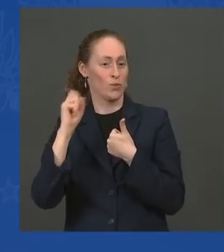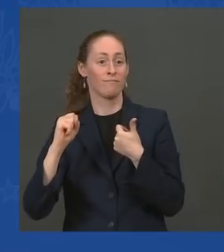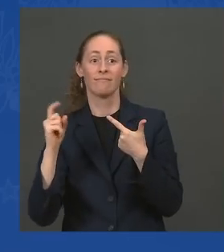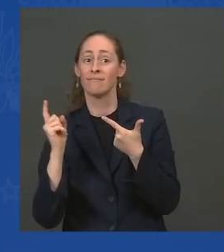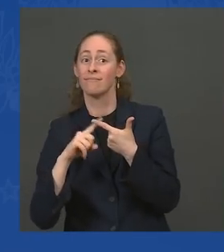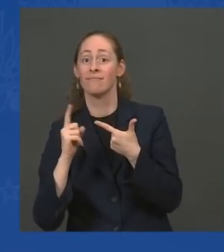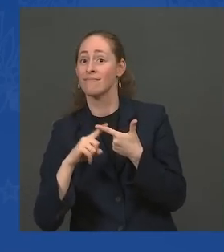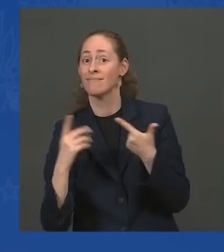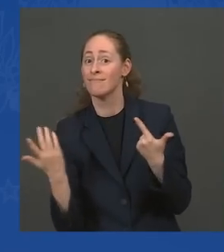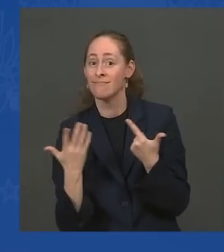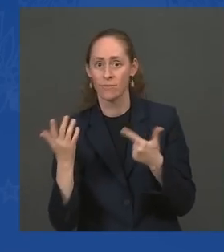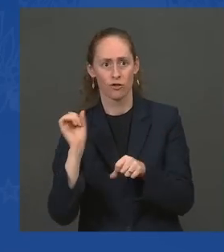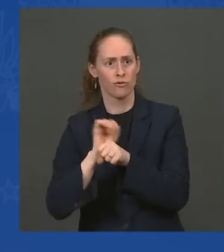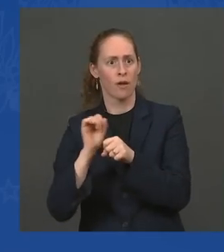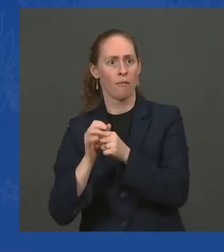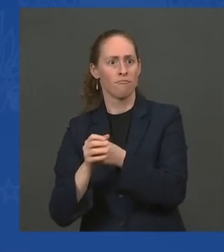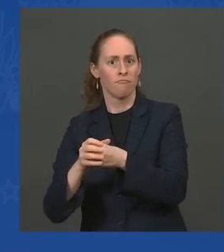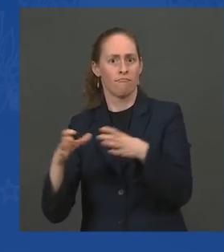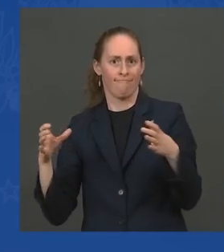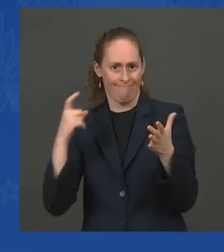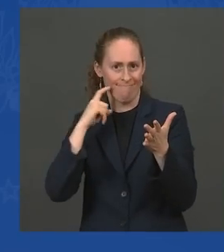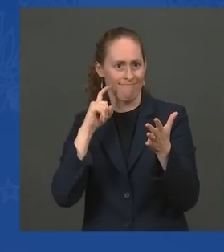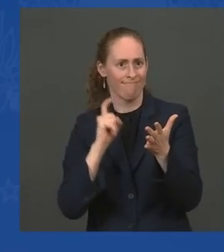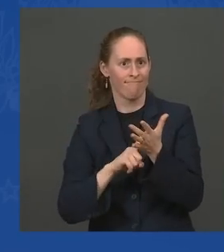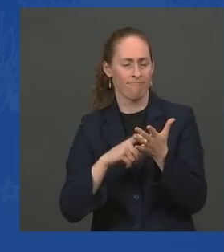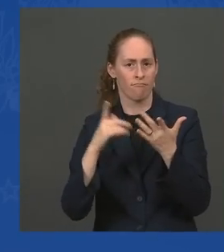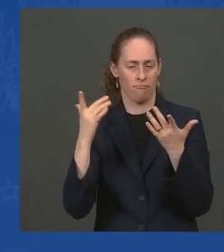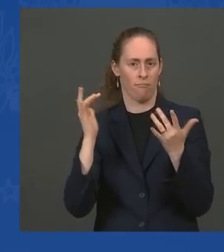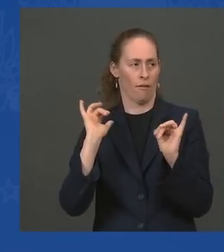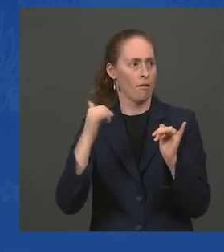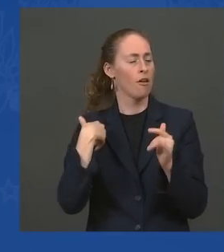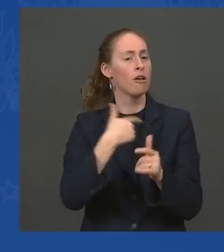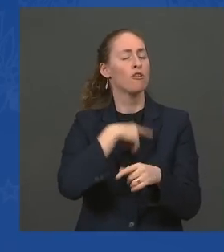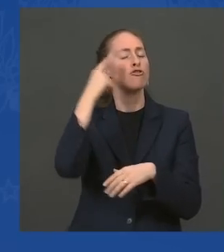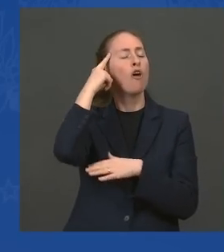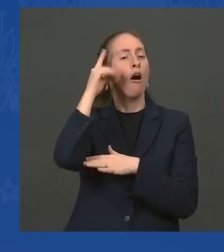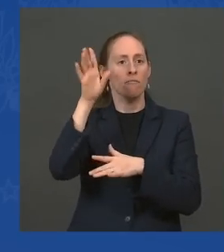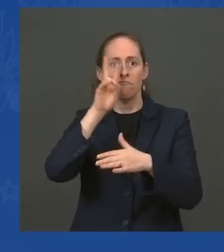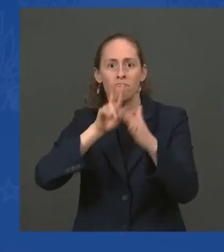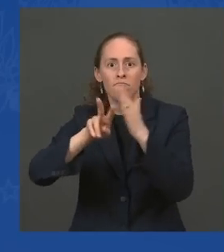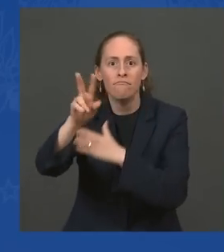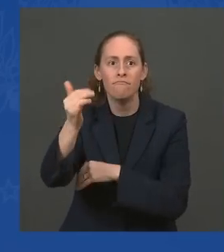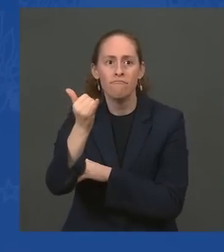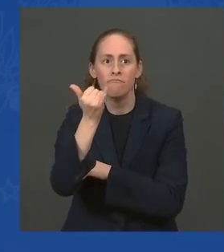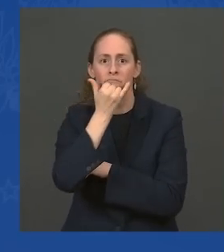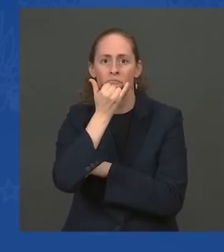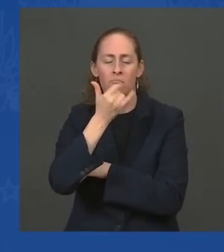has been even stronger than previously reported. Every month since I've been President, I stand -- the Bureau of Labor Statistic